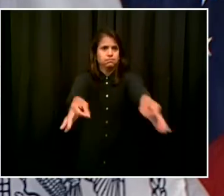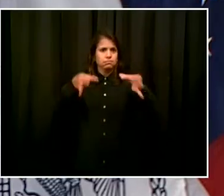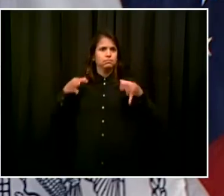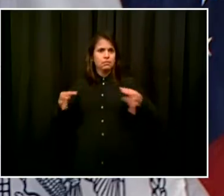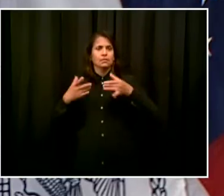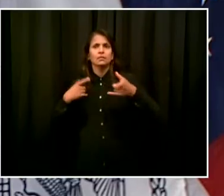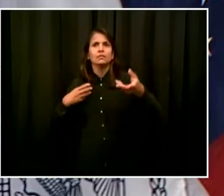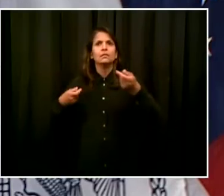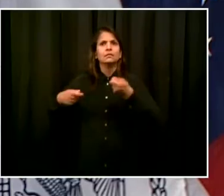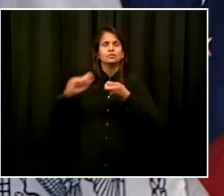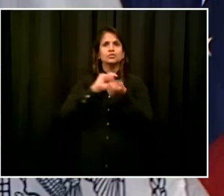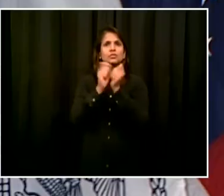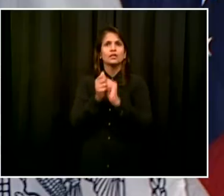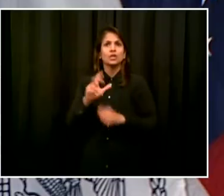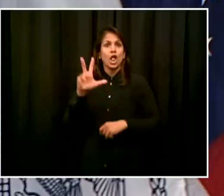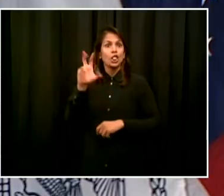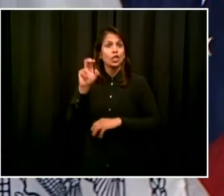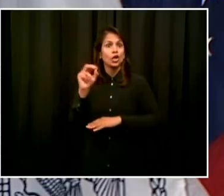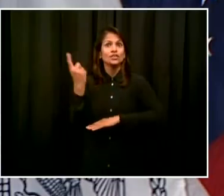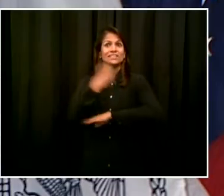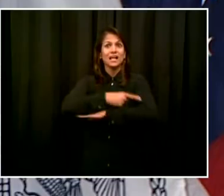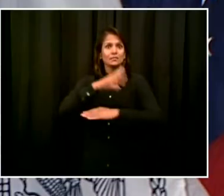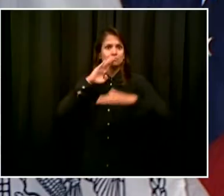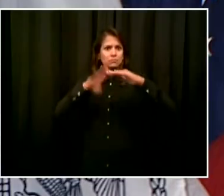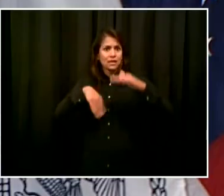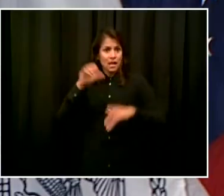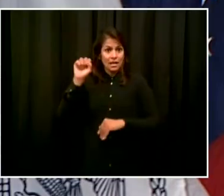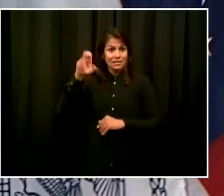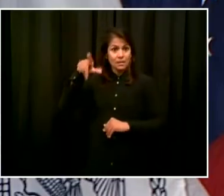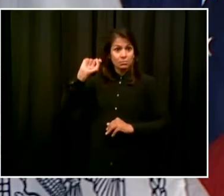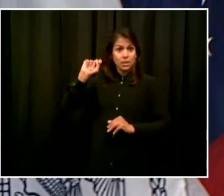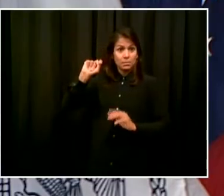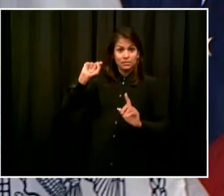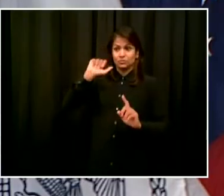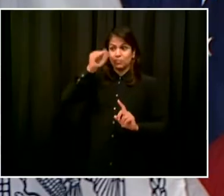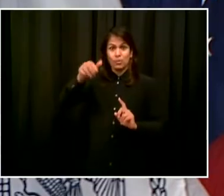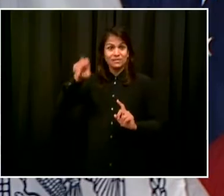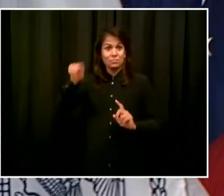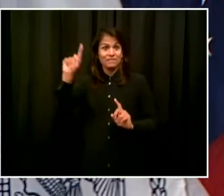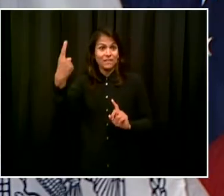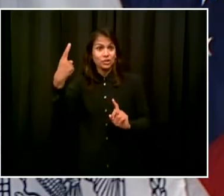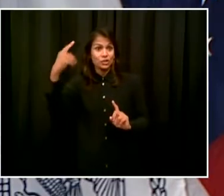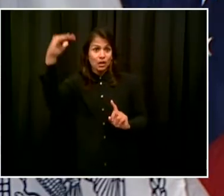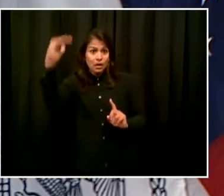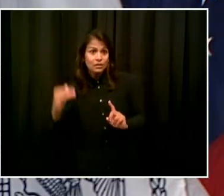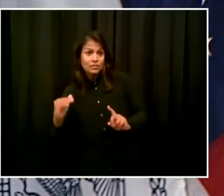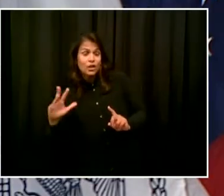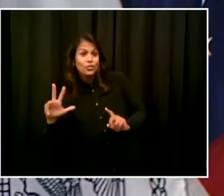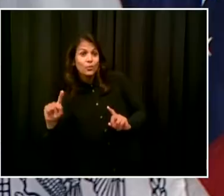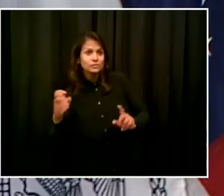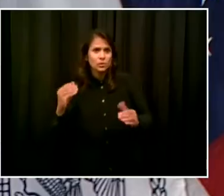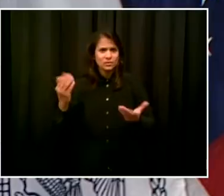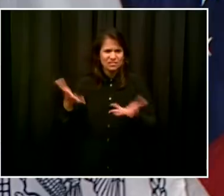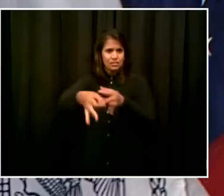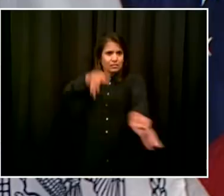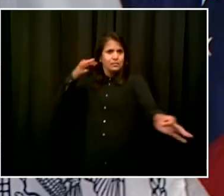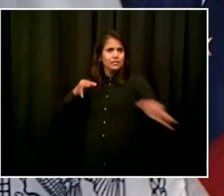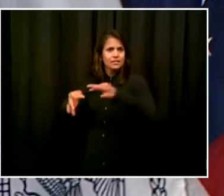AND CHARLIE BROWN ANALOGY AND SUDDENLY ETLLP EOLPE